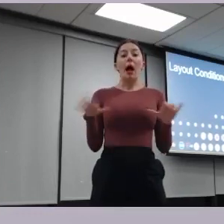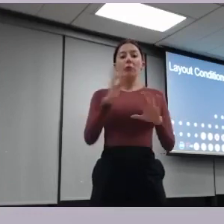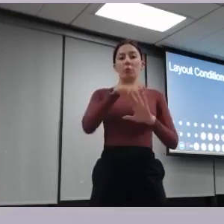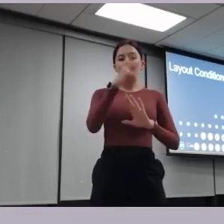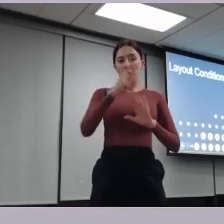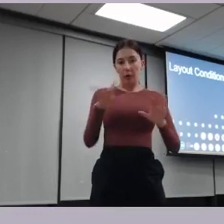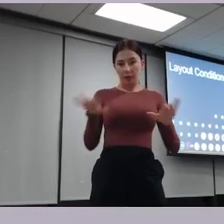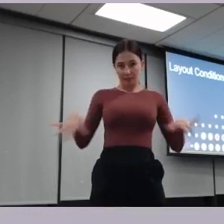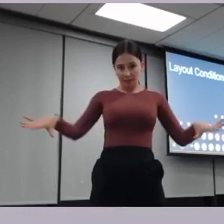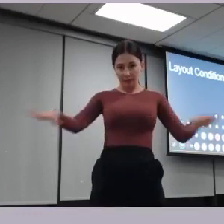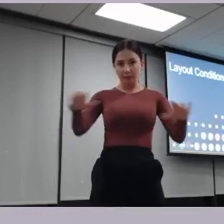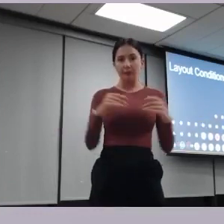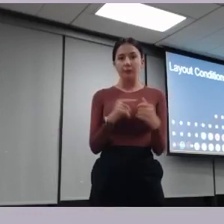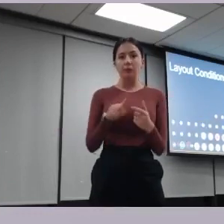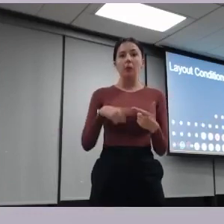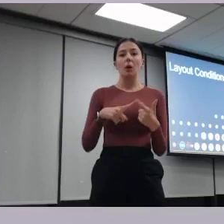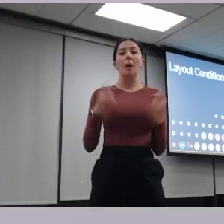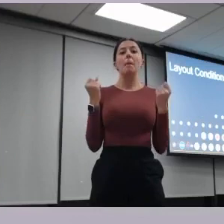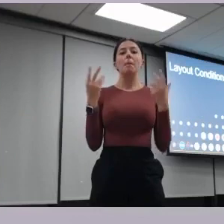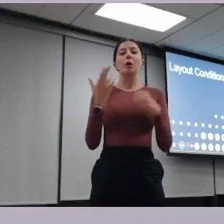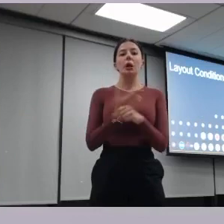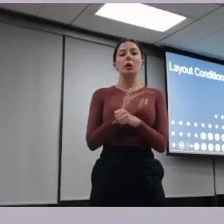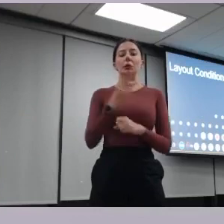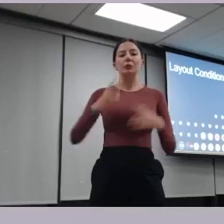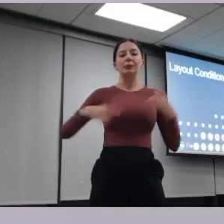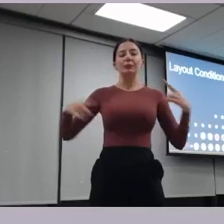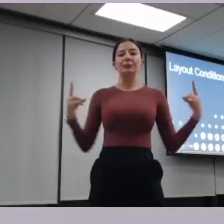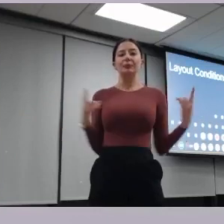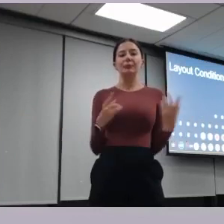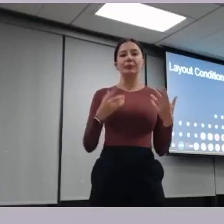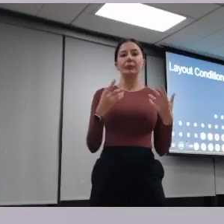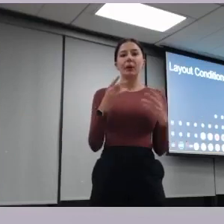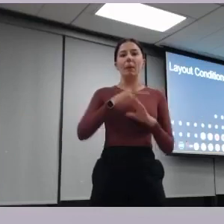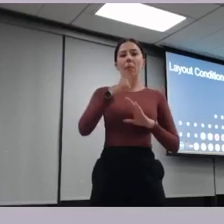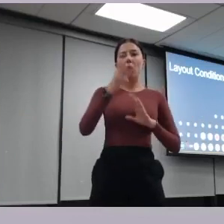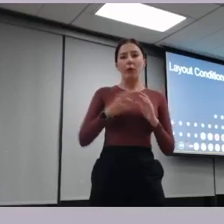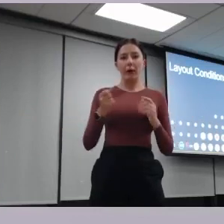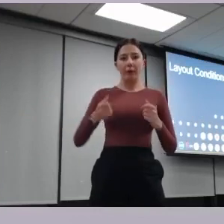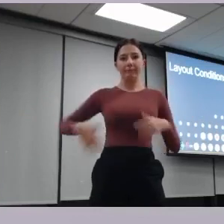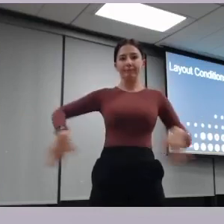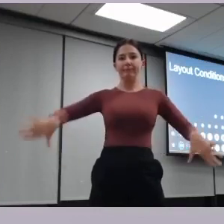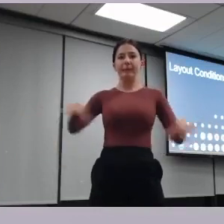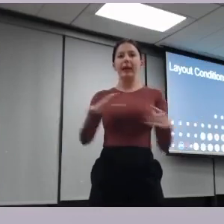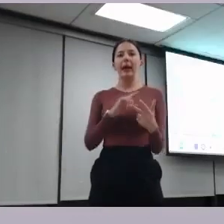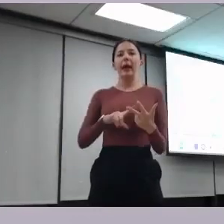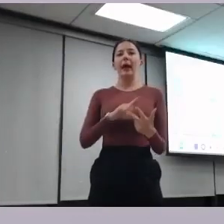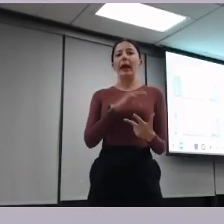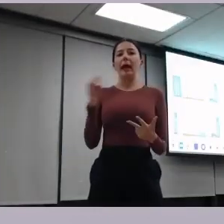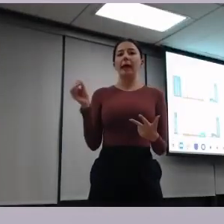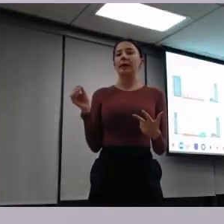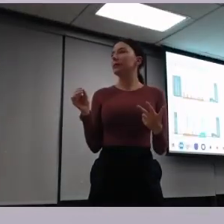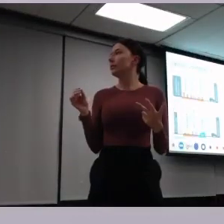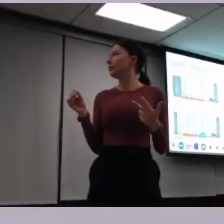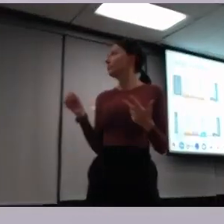two multi-use path circulation and three potential parking lots. Slide right.